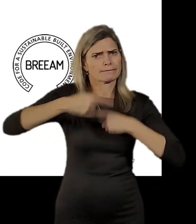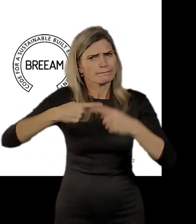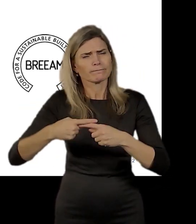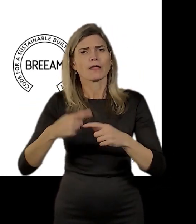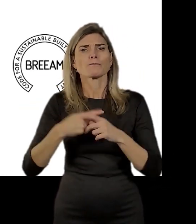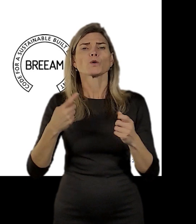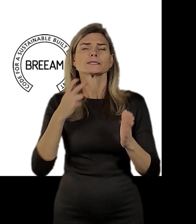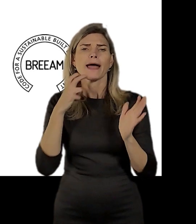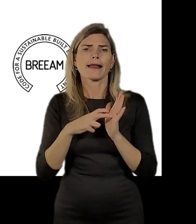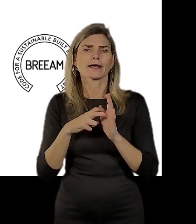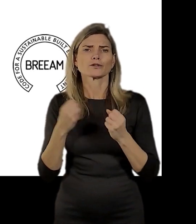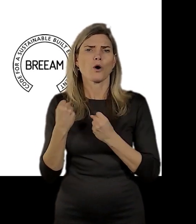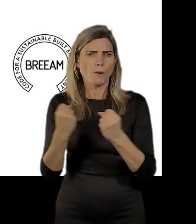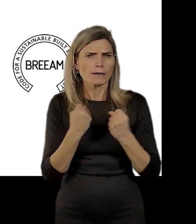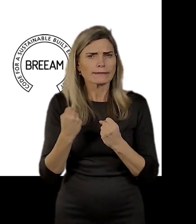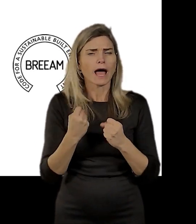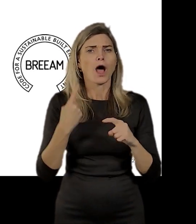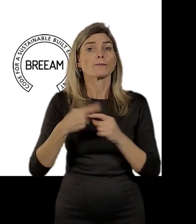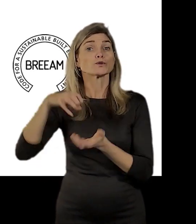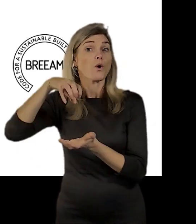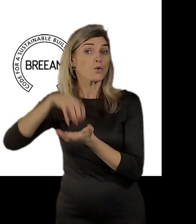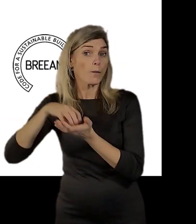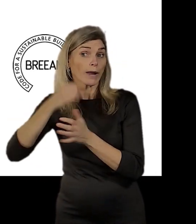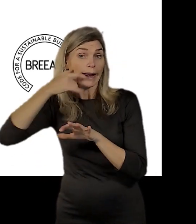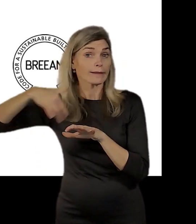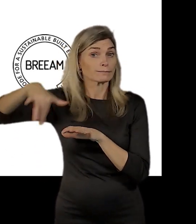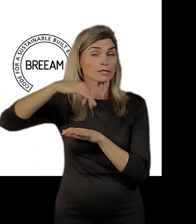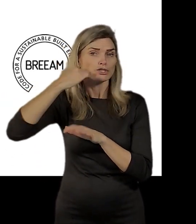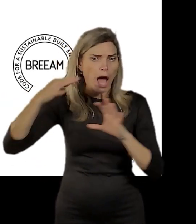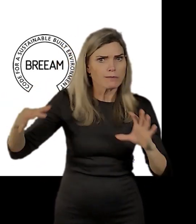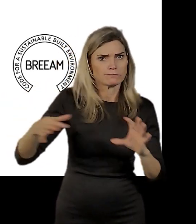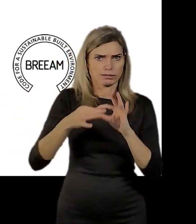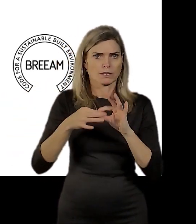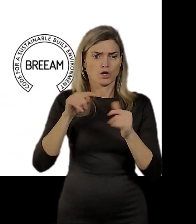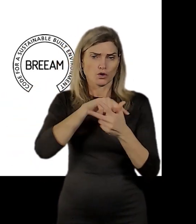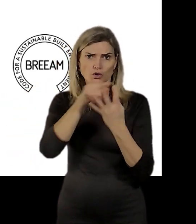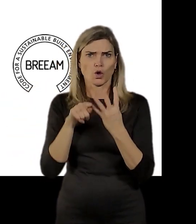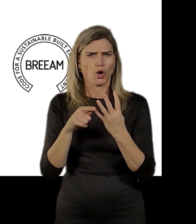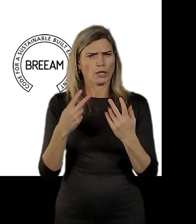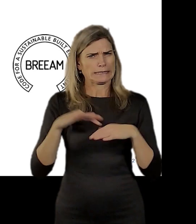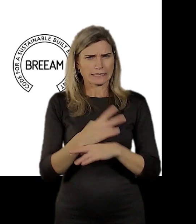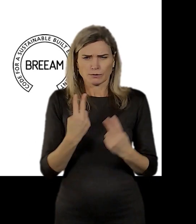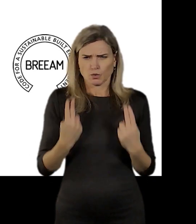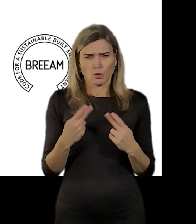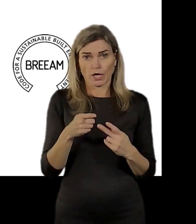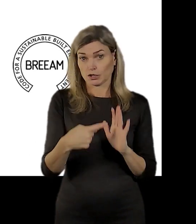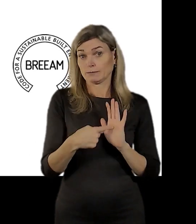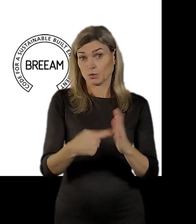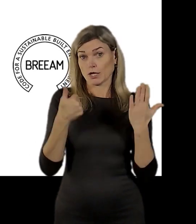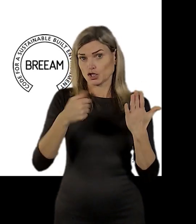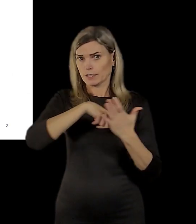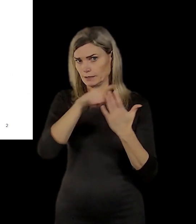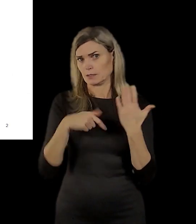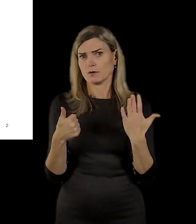approached them. A big topic for us in general, in addition to energy and other things that I mentioned